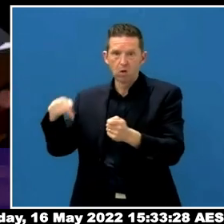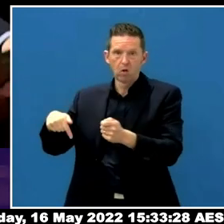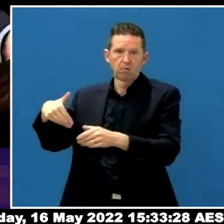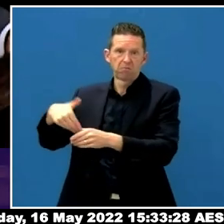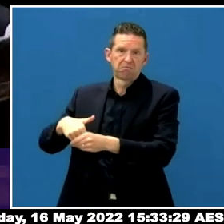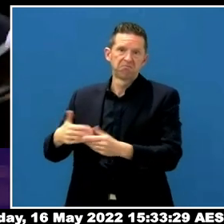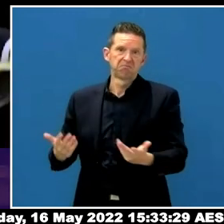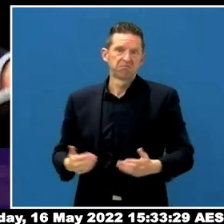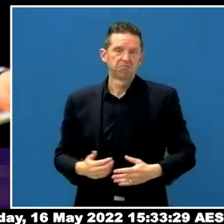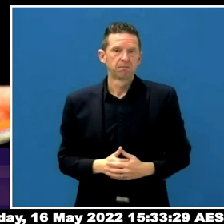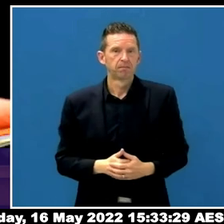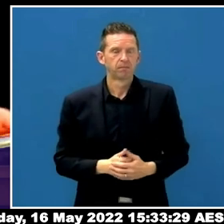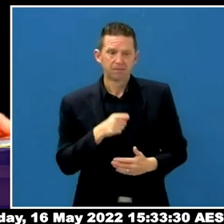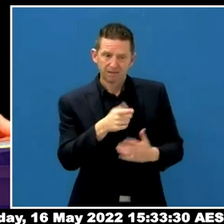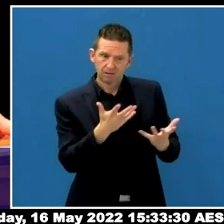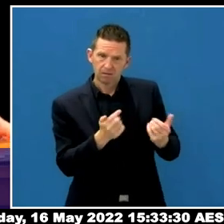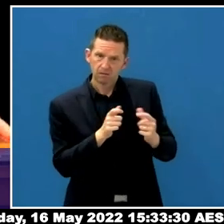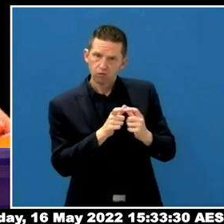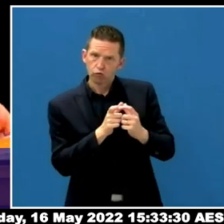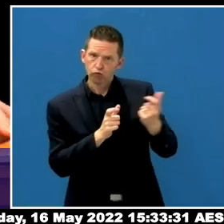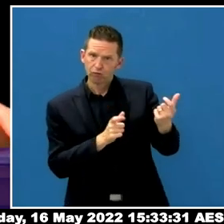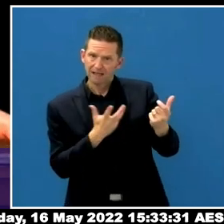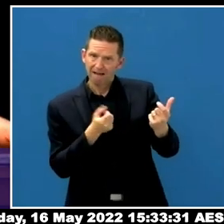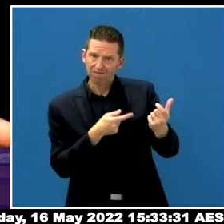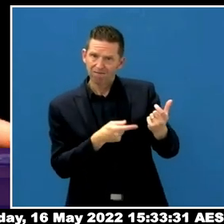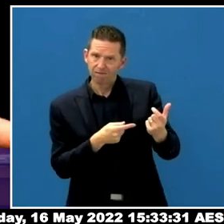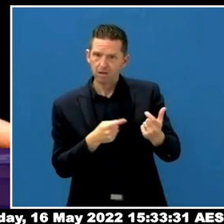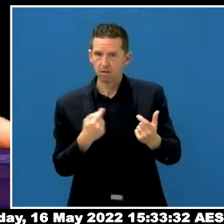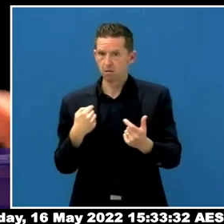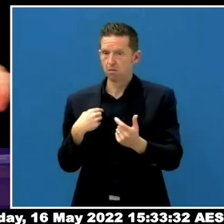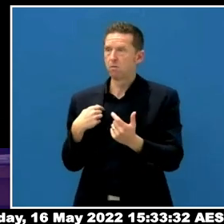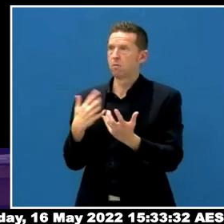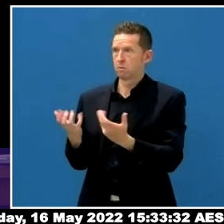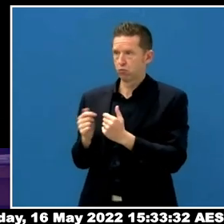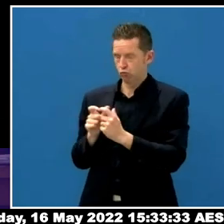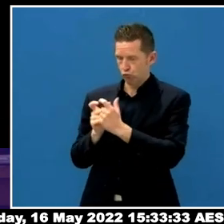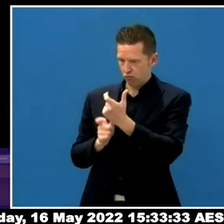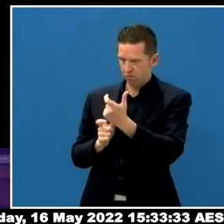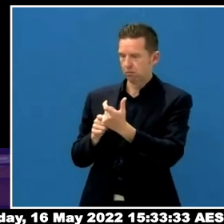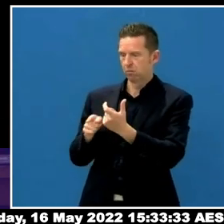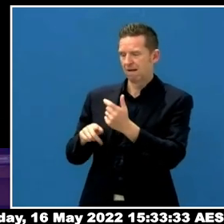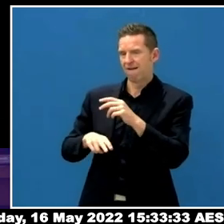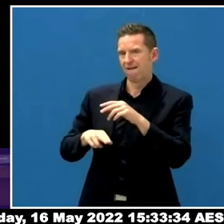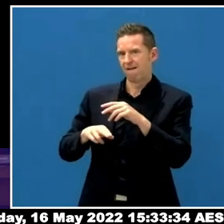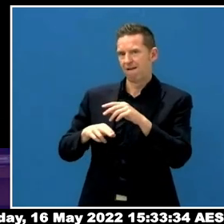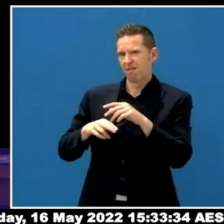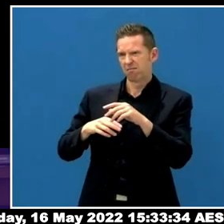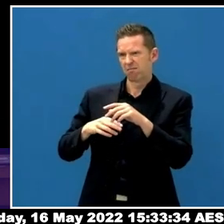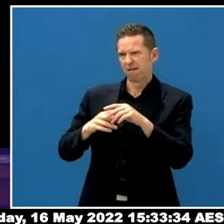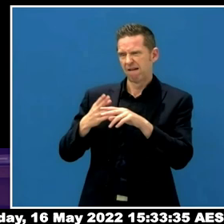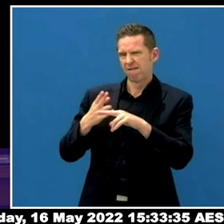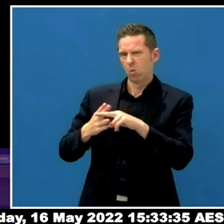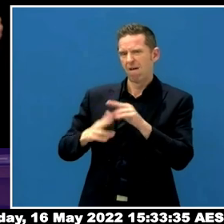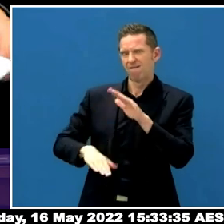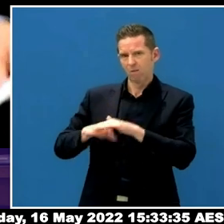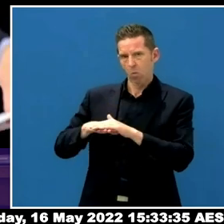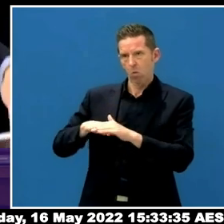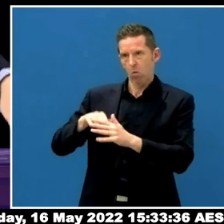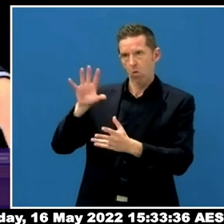I received a receipt for the total amount of money most of the time, not for the individual activities.